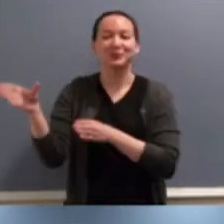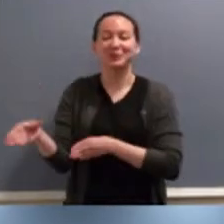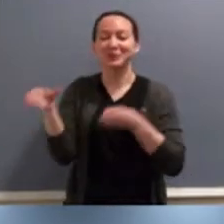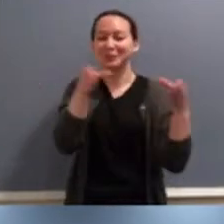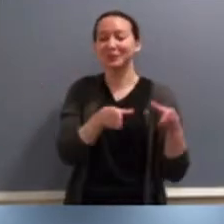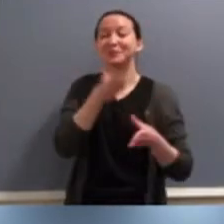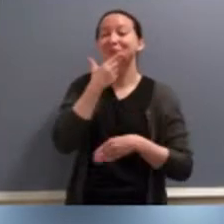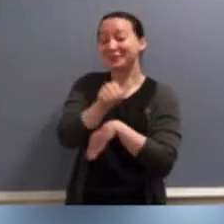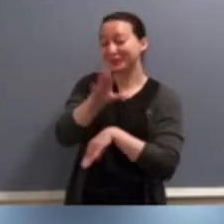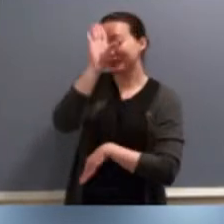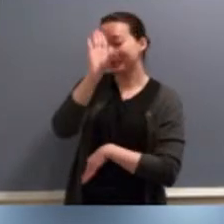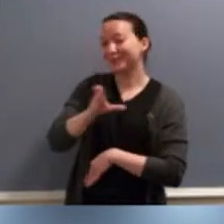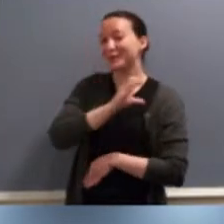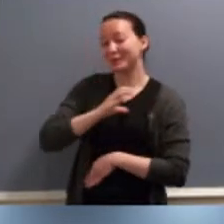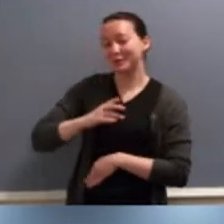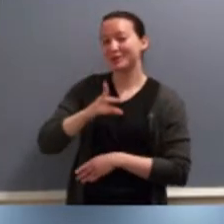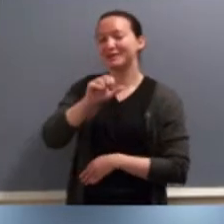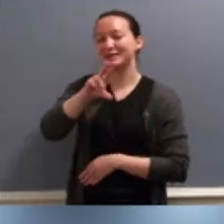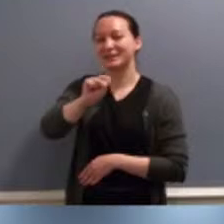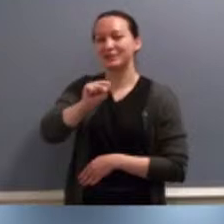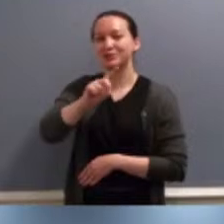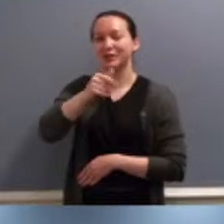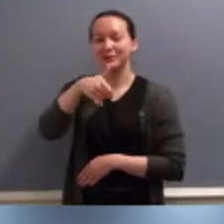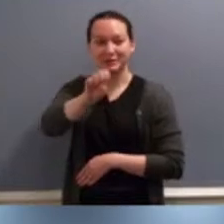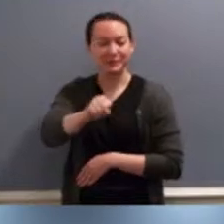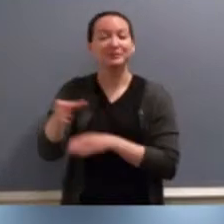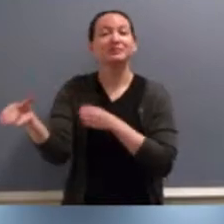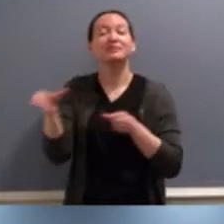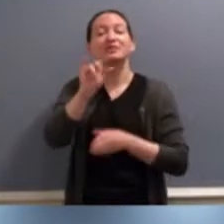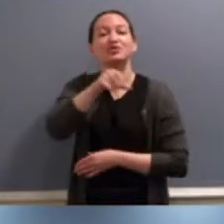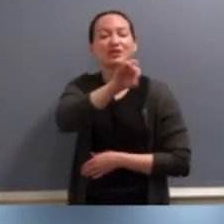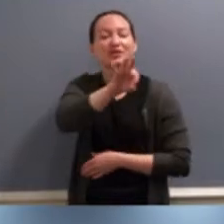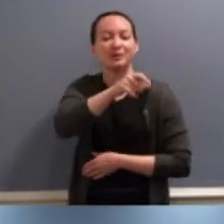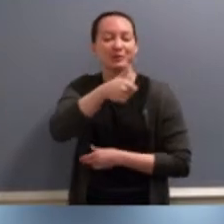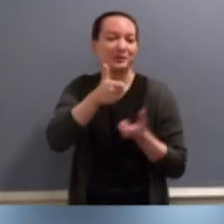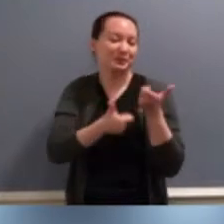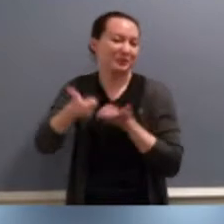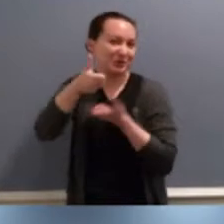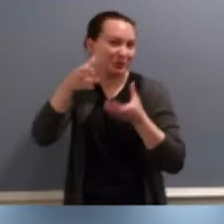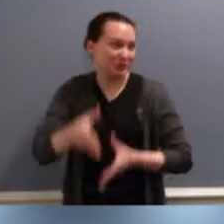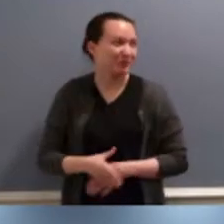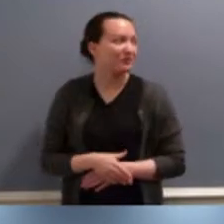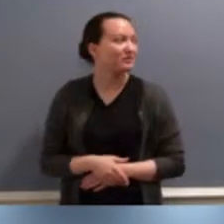good evening I'm County Commissioner Denise Driehaus Jeff Aluotto County Administrator